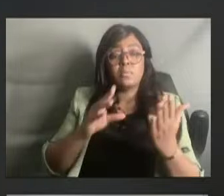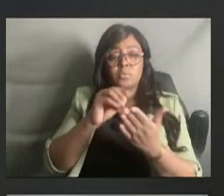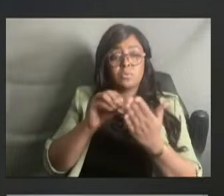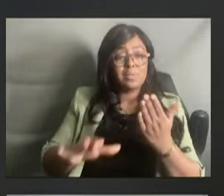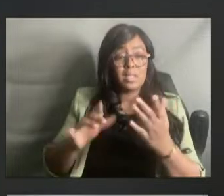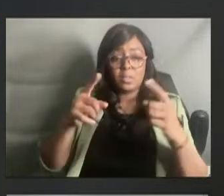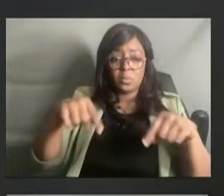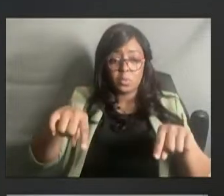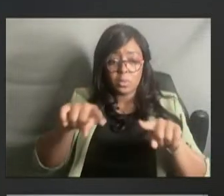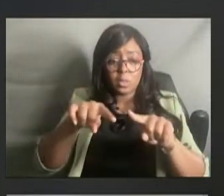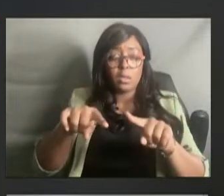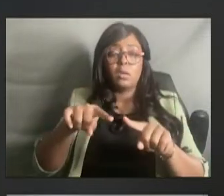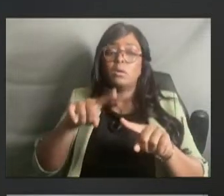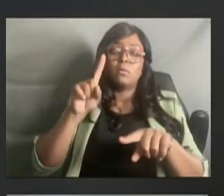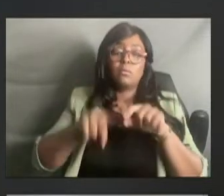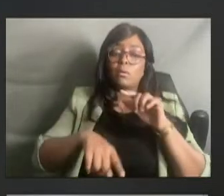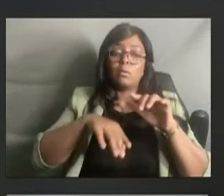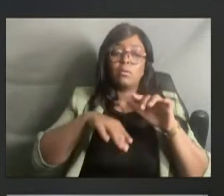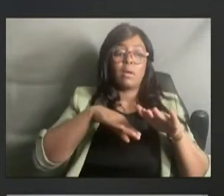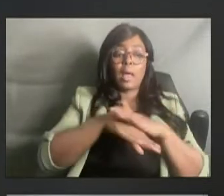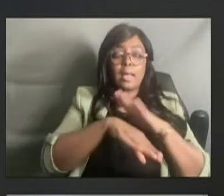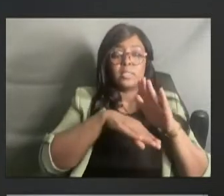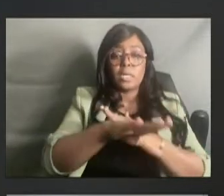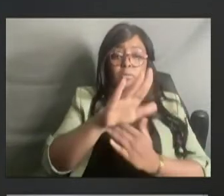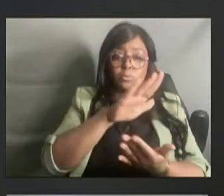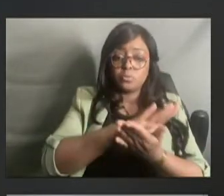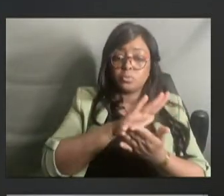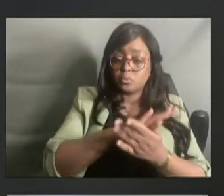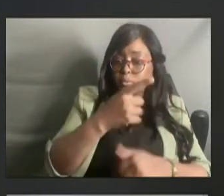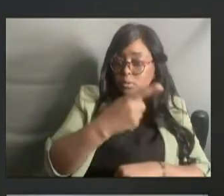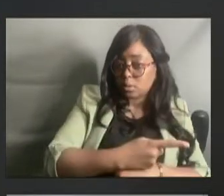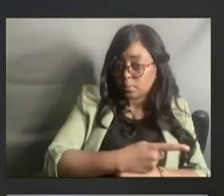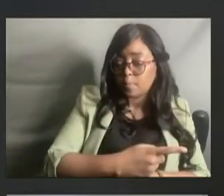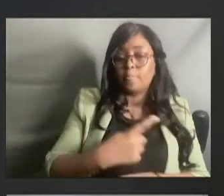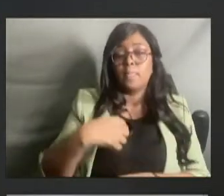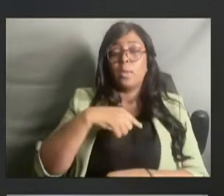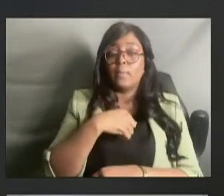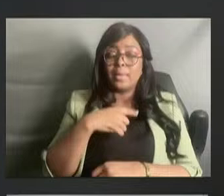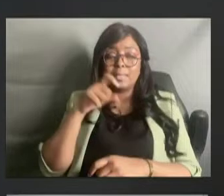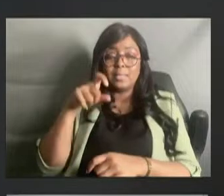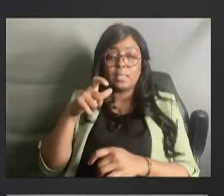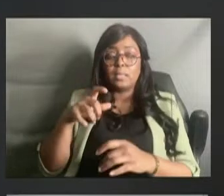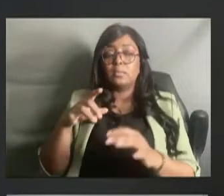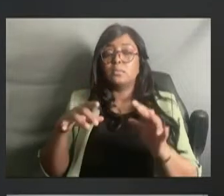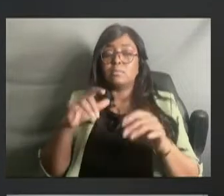really incomplete program for some of our students who